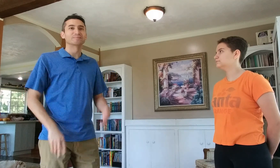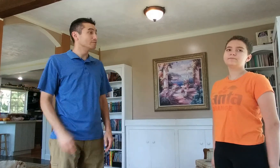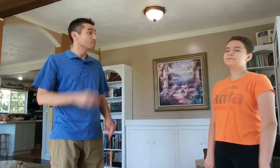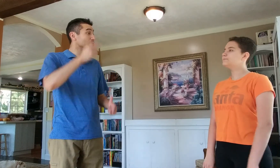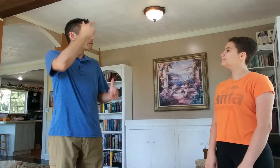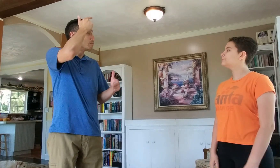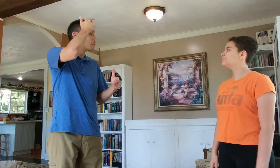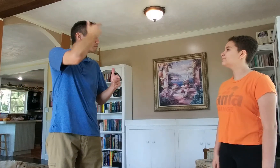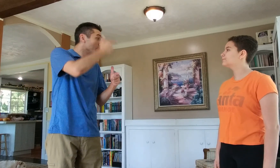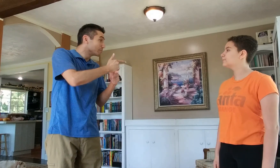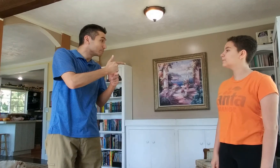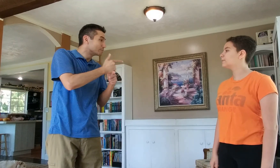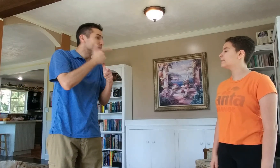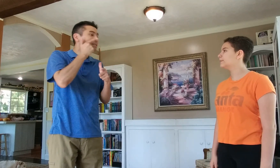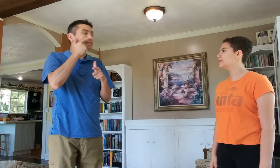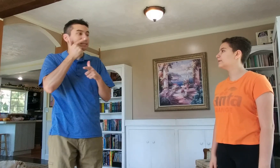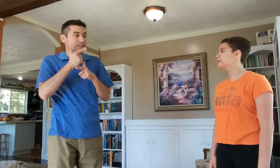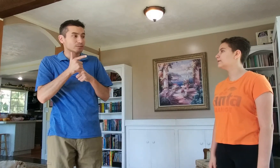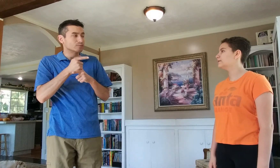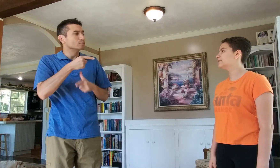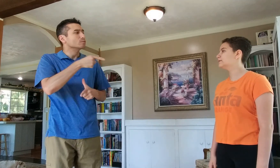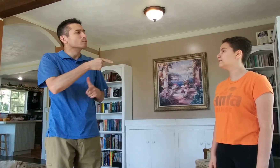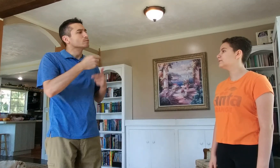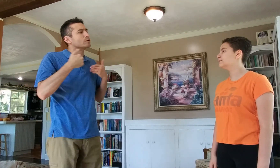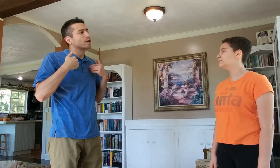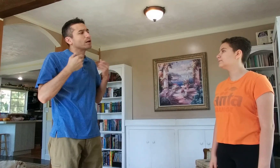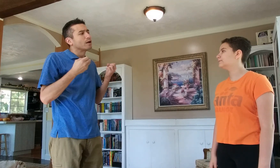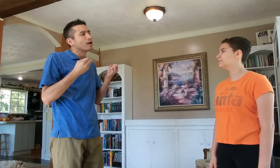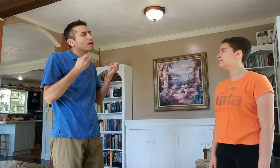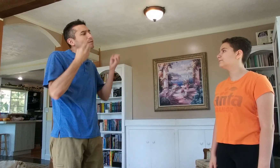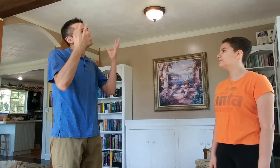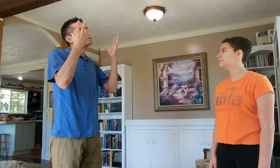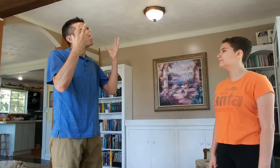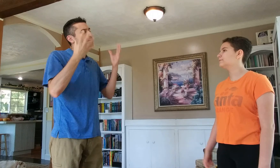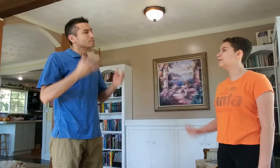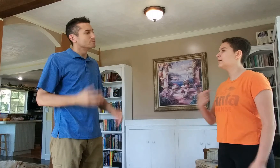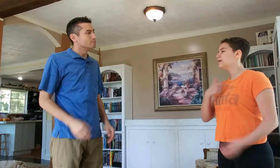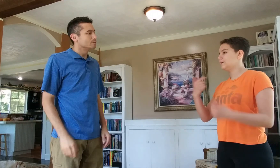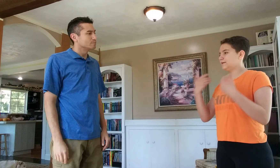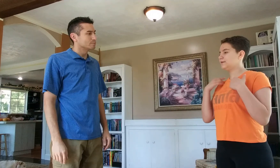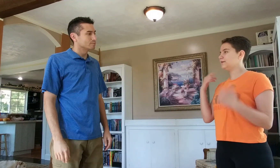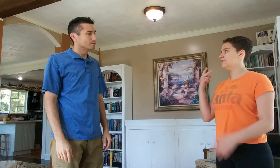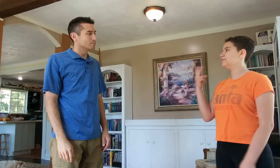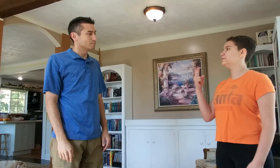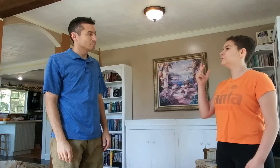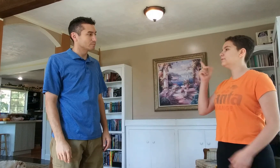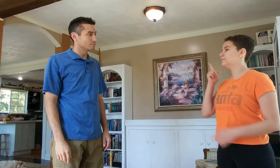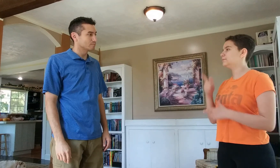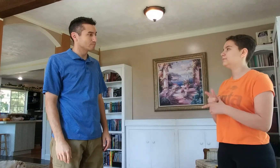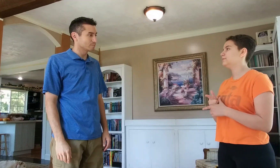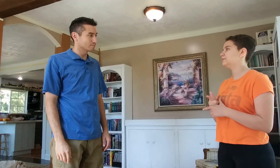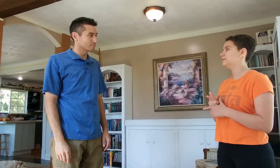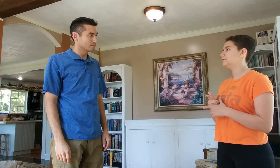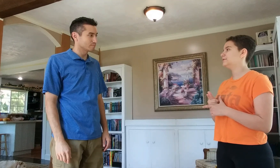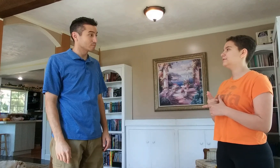BROTHER, SISTER, YOU HAVE HOW-MANY? I HAVE 2 SISTERS